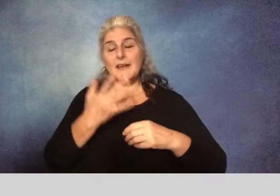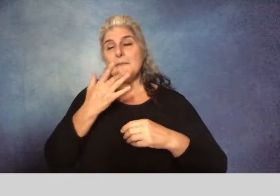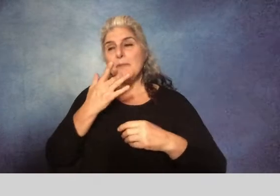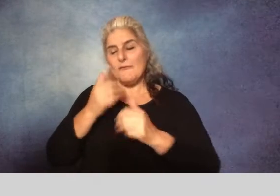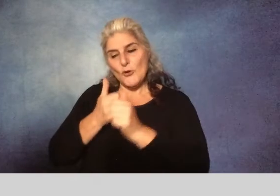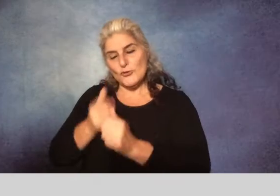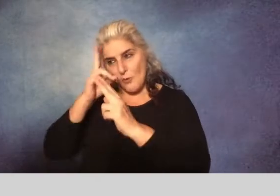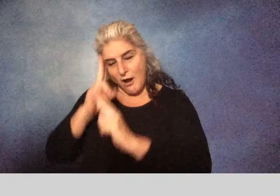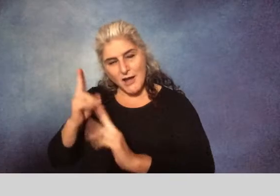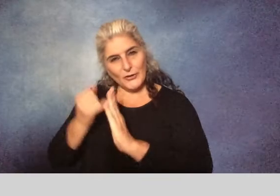as the artist intended.